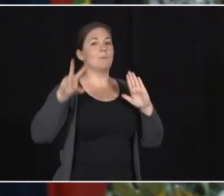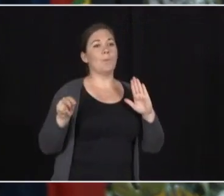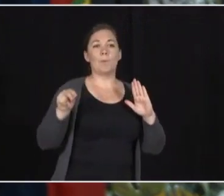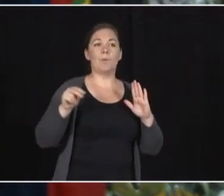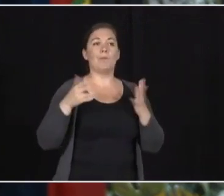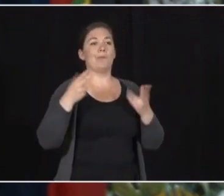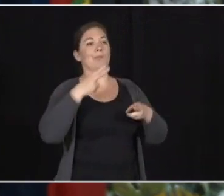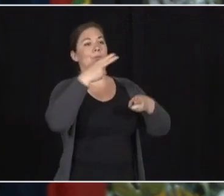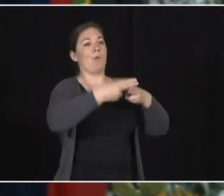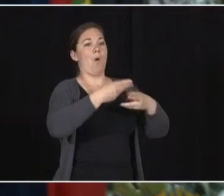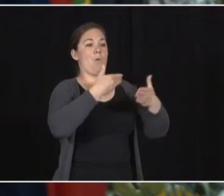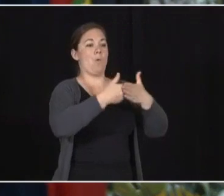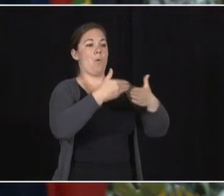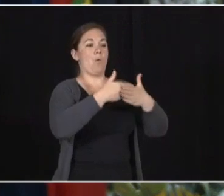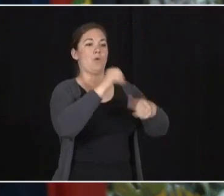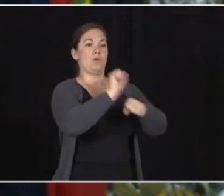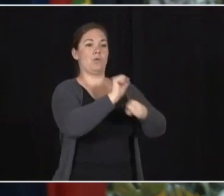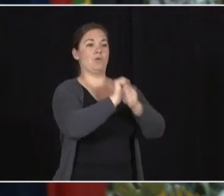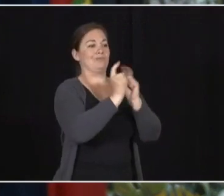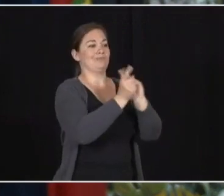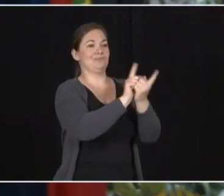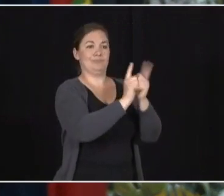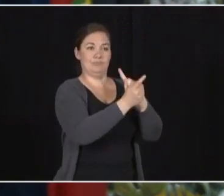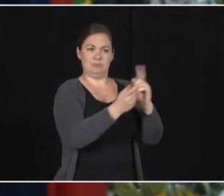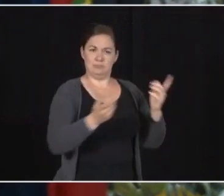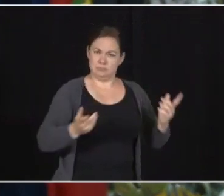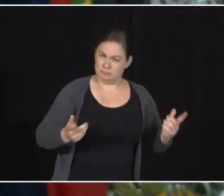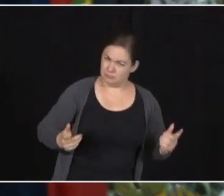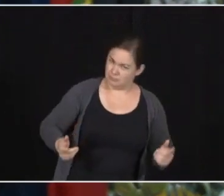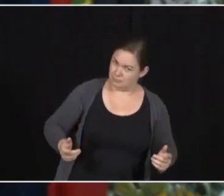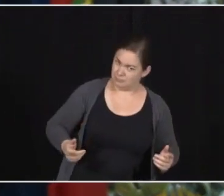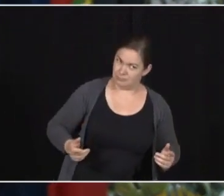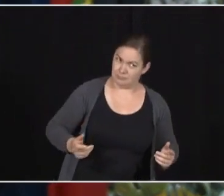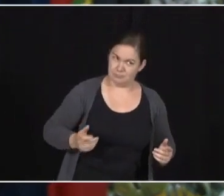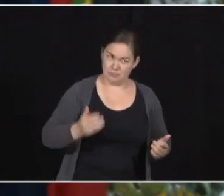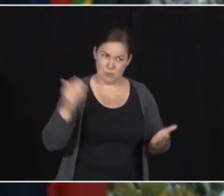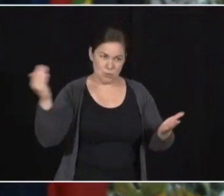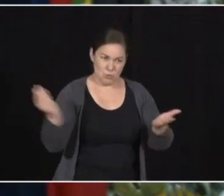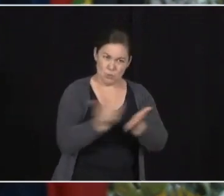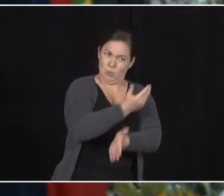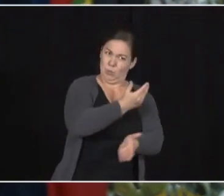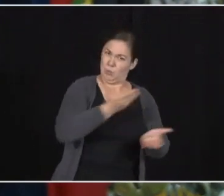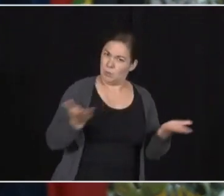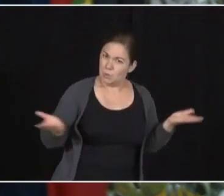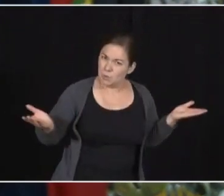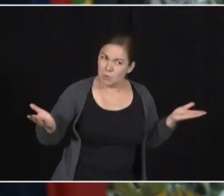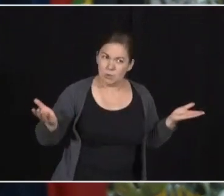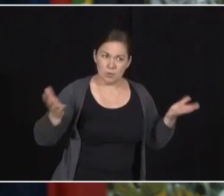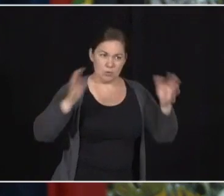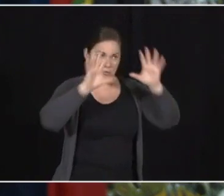It is considered close contact. I guess my question is, with this new categorization and the significant drop of community spread,